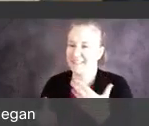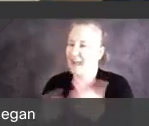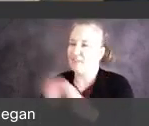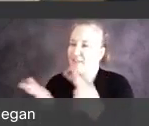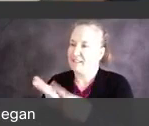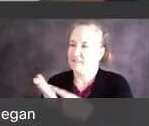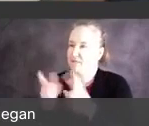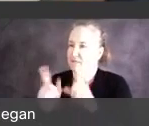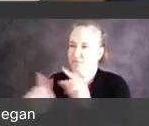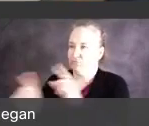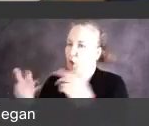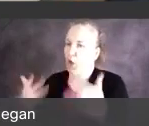[Commissioner Arkoosh] Okay.